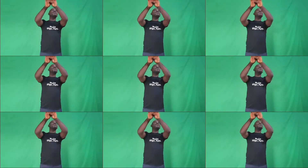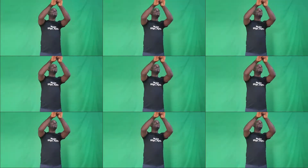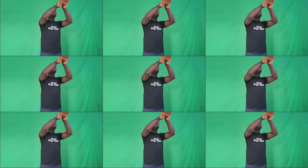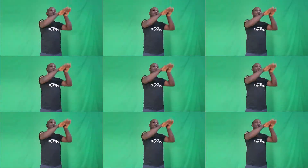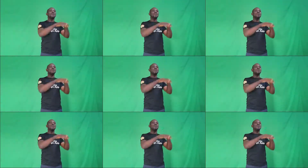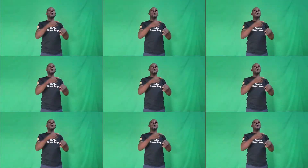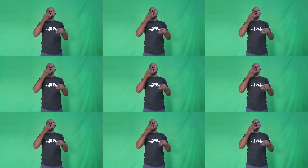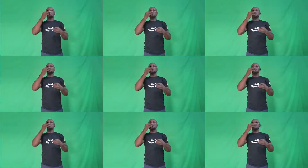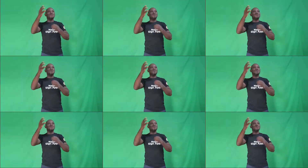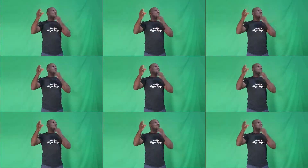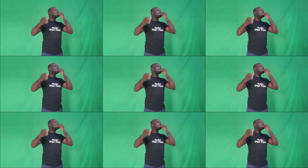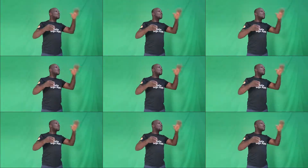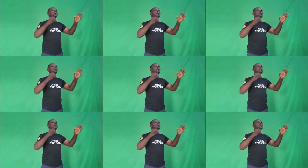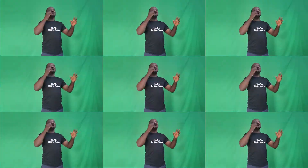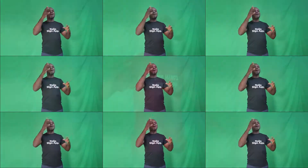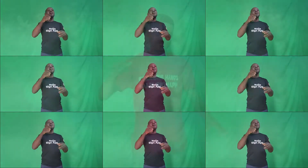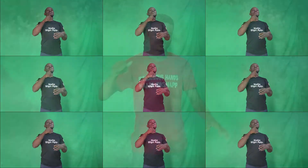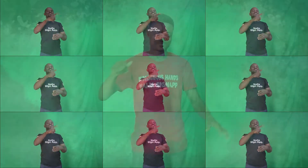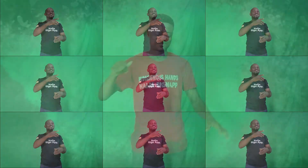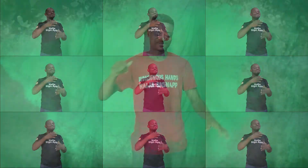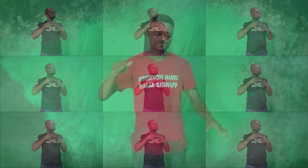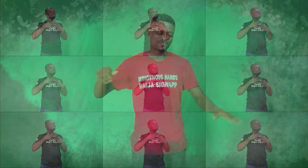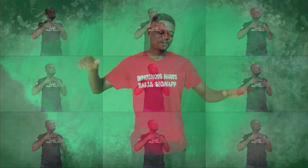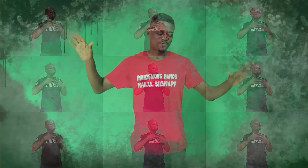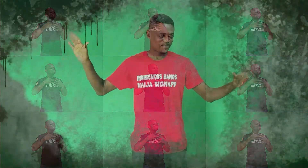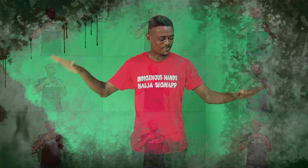is the set of people, a community of people that are